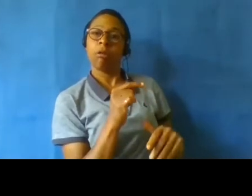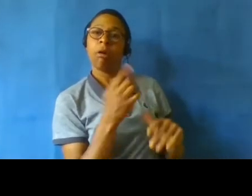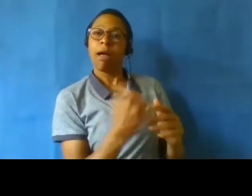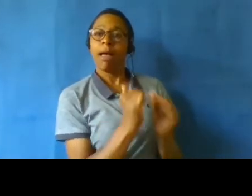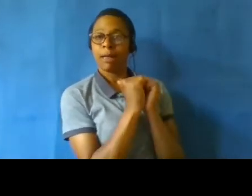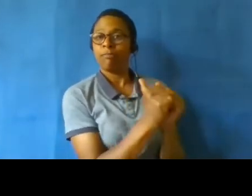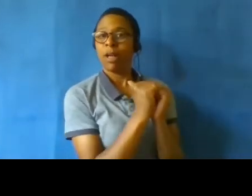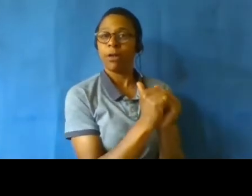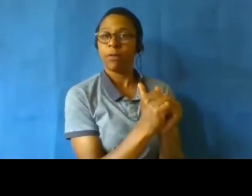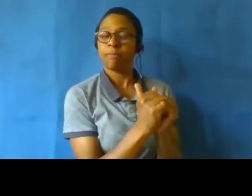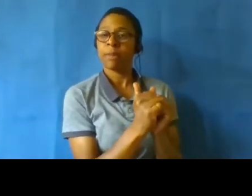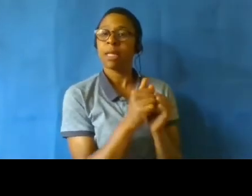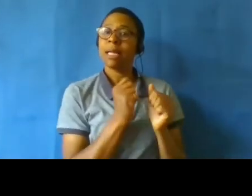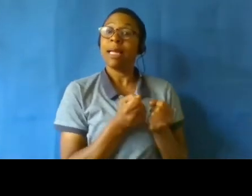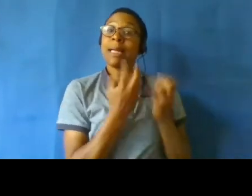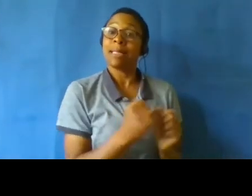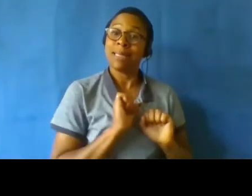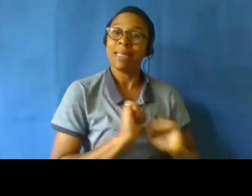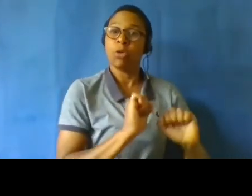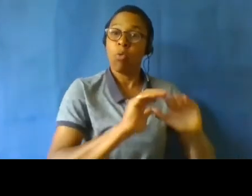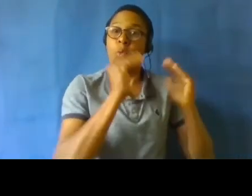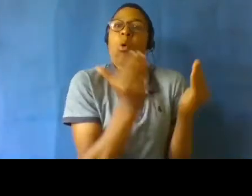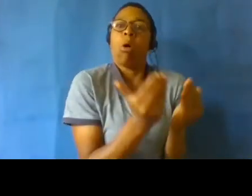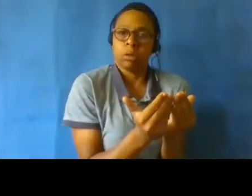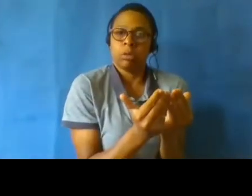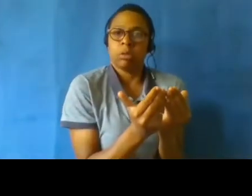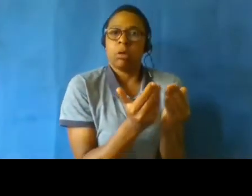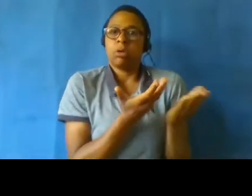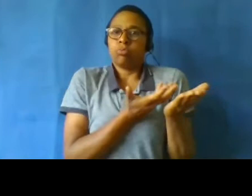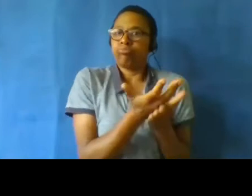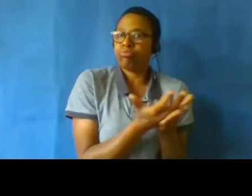relationship with our environment it describes consciousness which is not